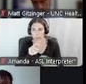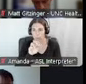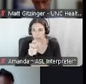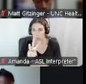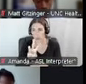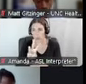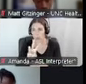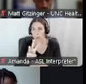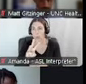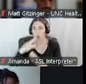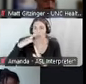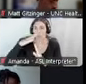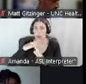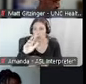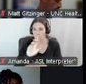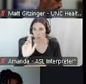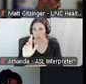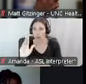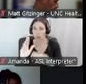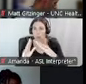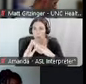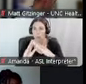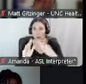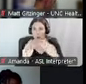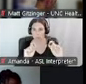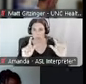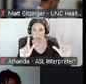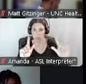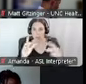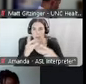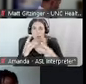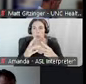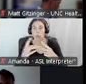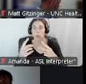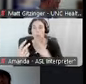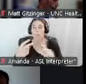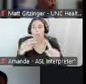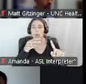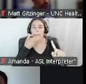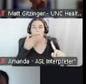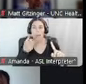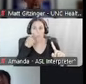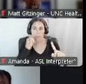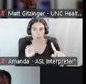on the top right hand corner of your screen and choose the view that works best for you. This